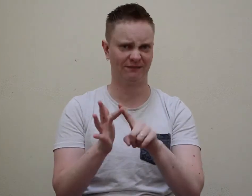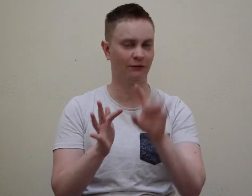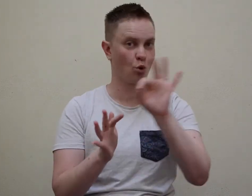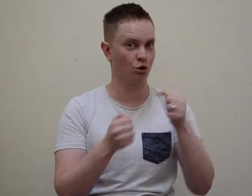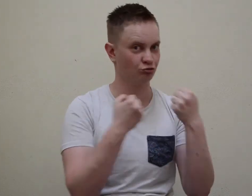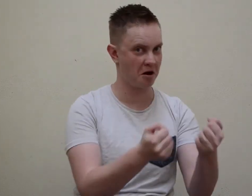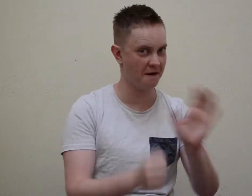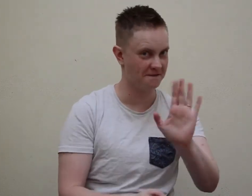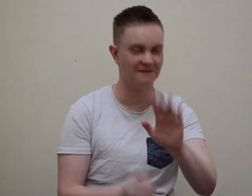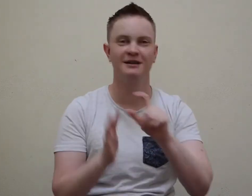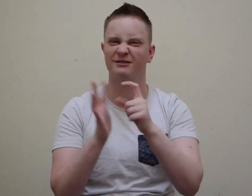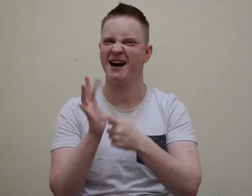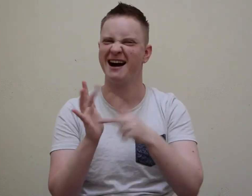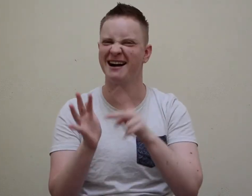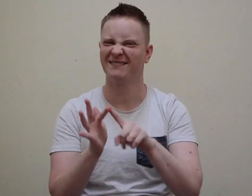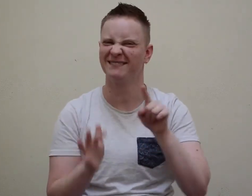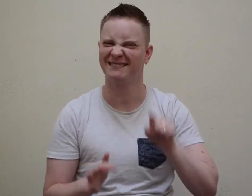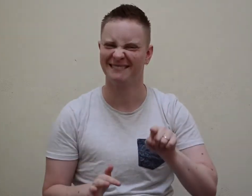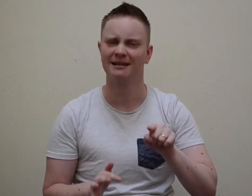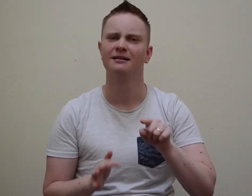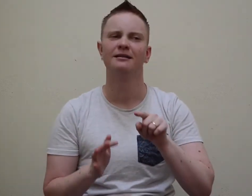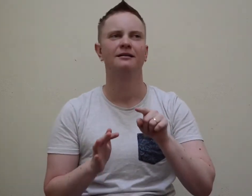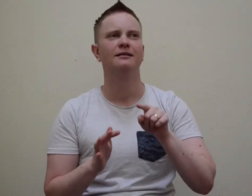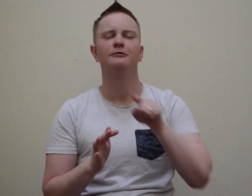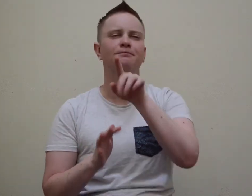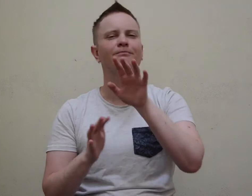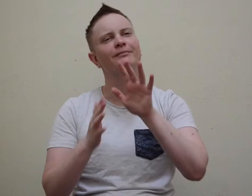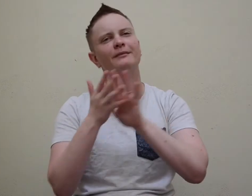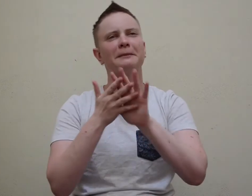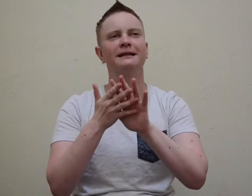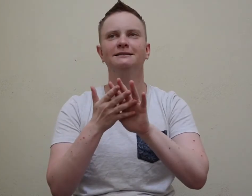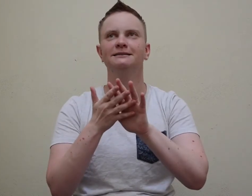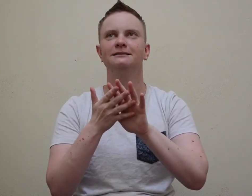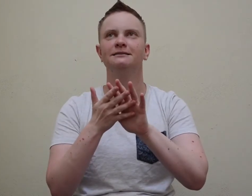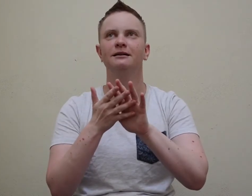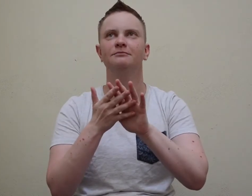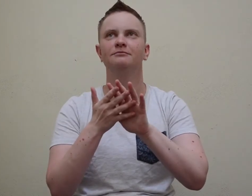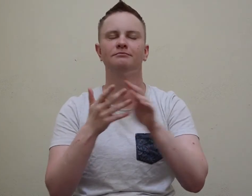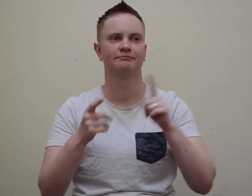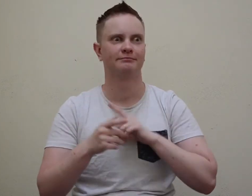to satisfy their sex drive. Not like driving a car, but like a sex drive. You know it's,